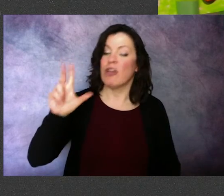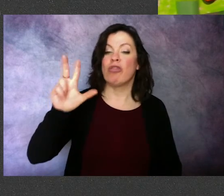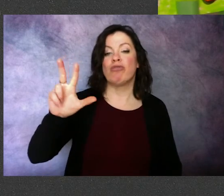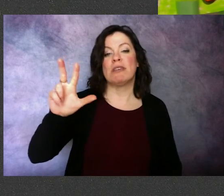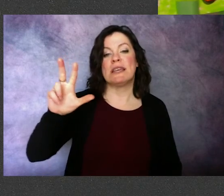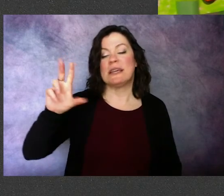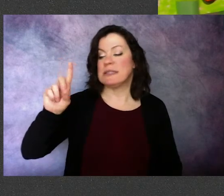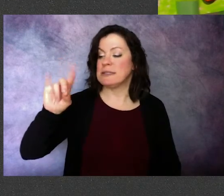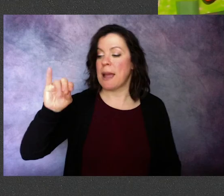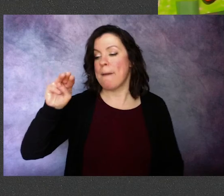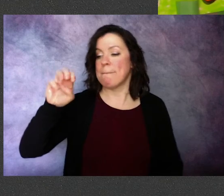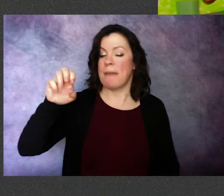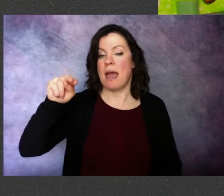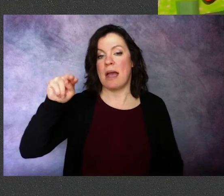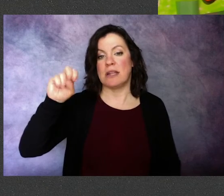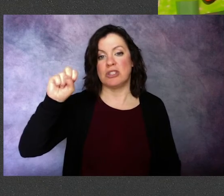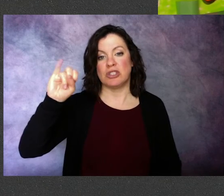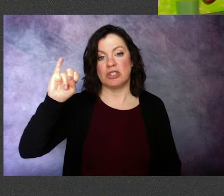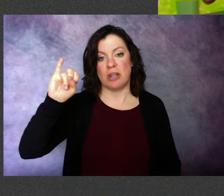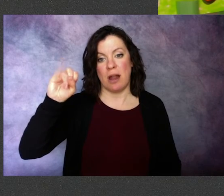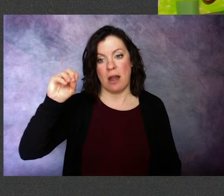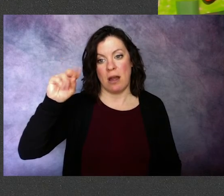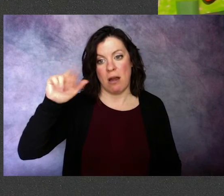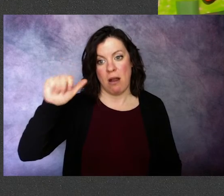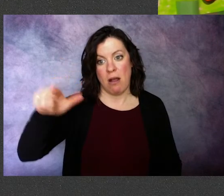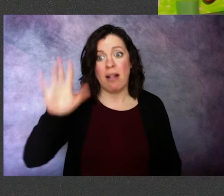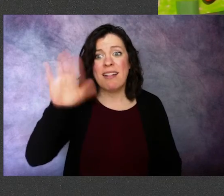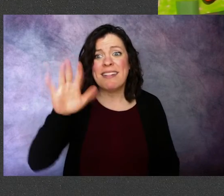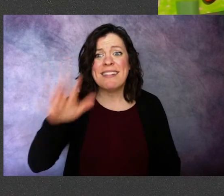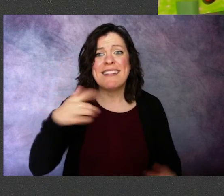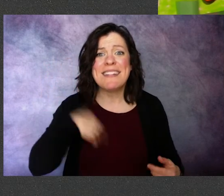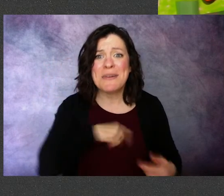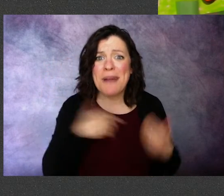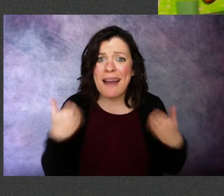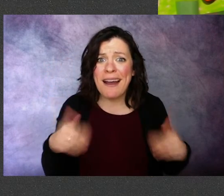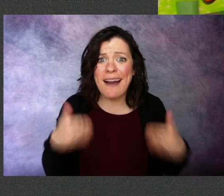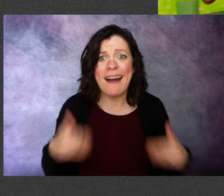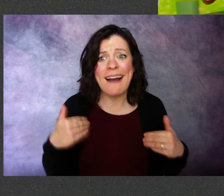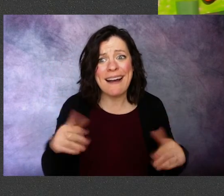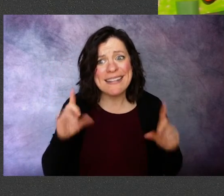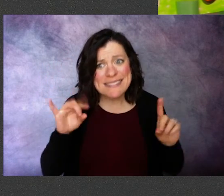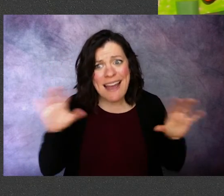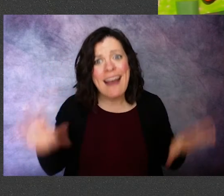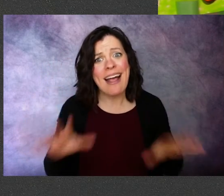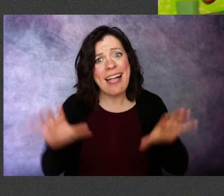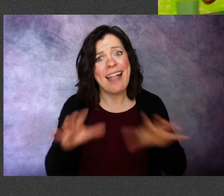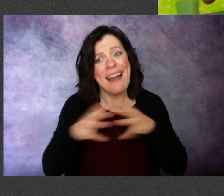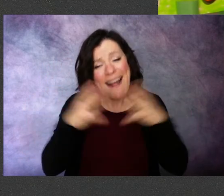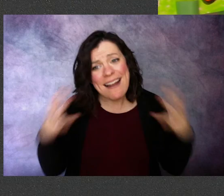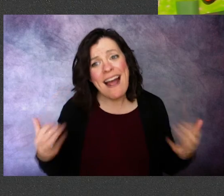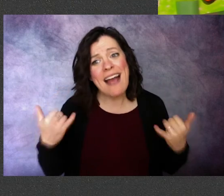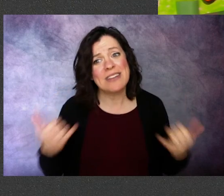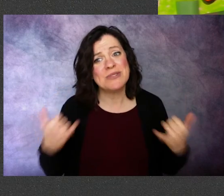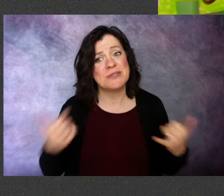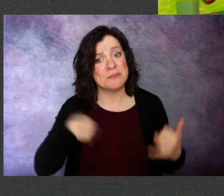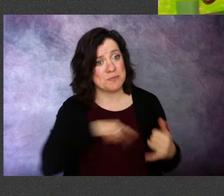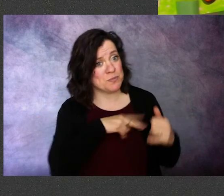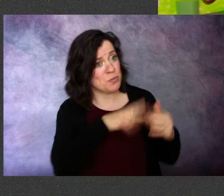Well, artists, we got a lot accomplished today. We were inspired by our show, "Dinosaur Train,"